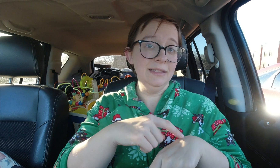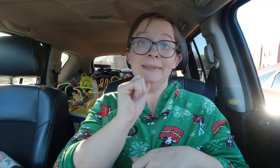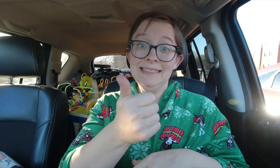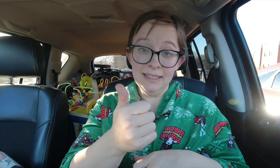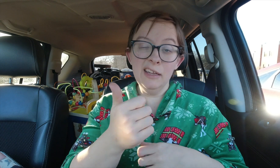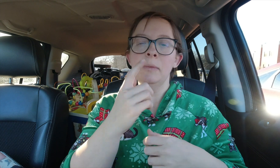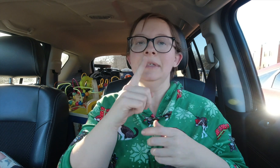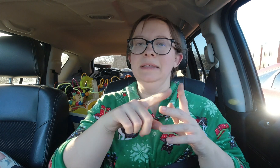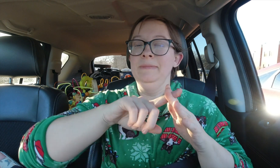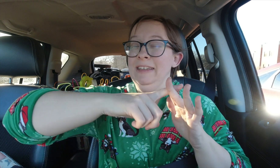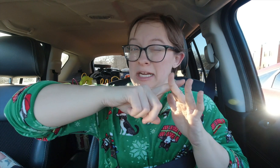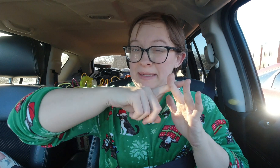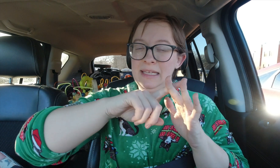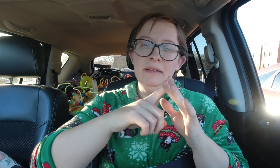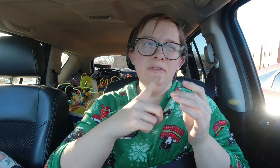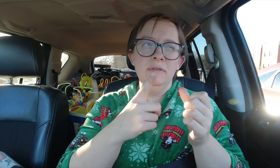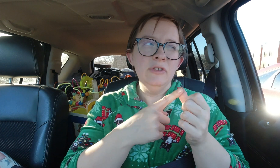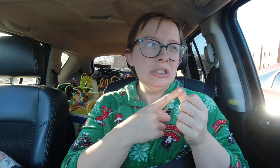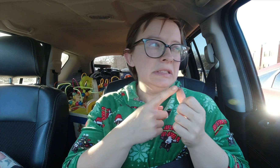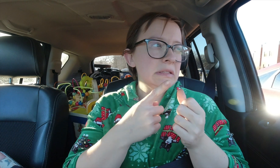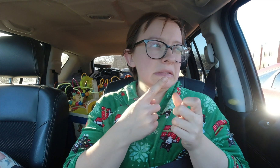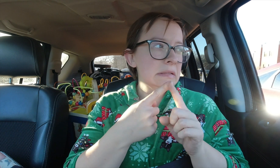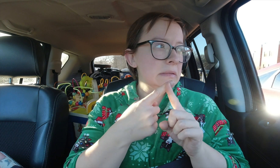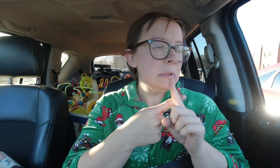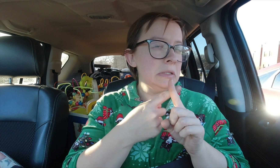Typically the only time we don't it's usually in the very beginning.